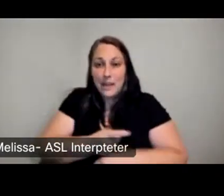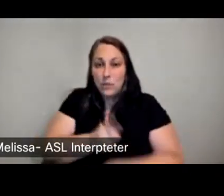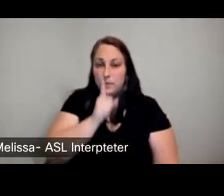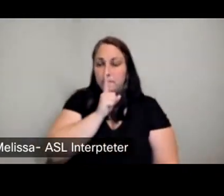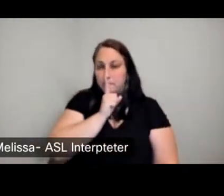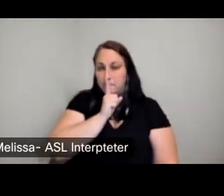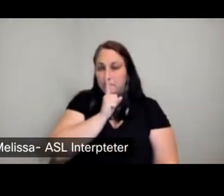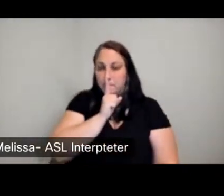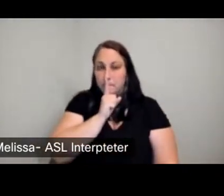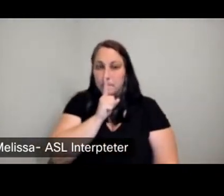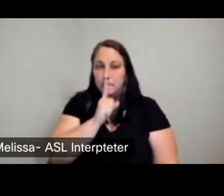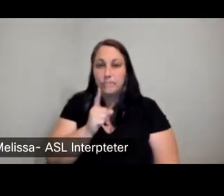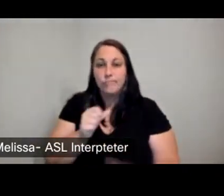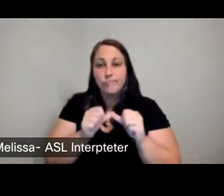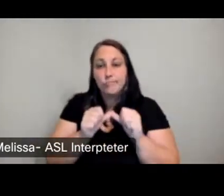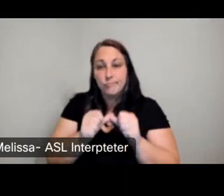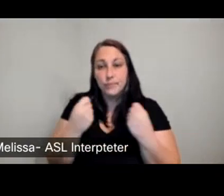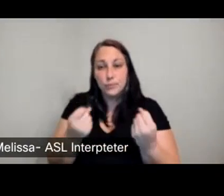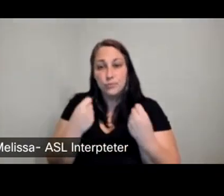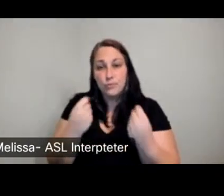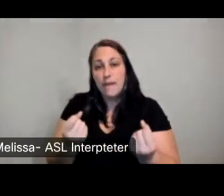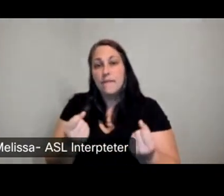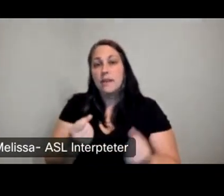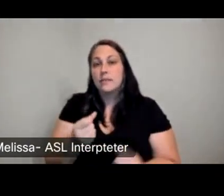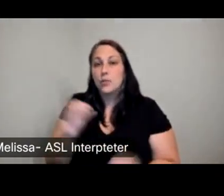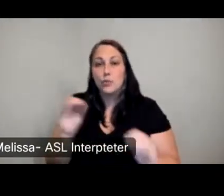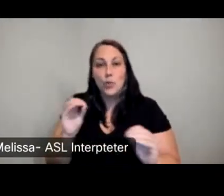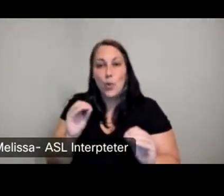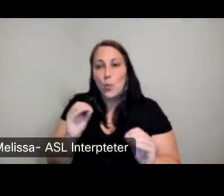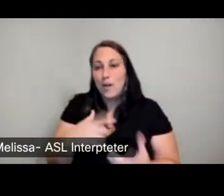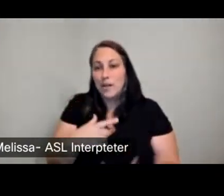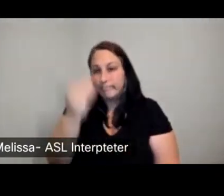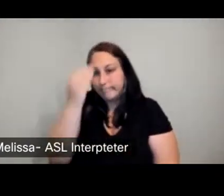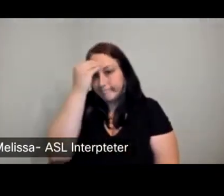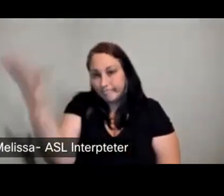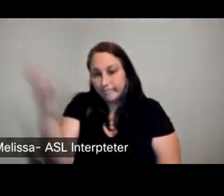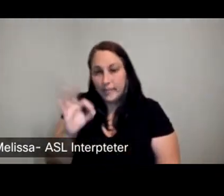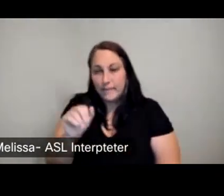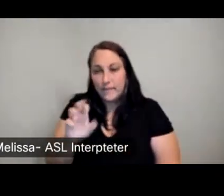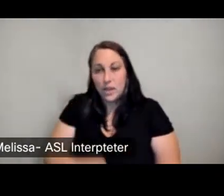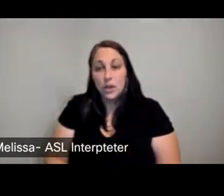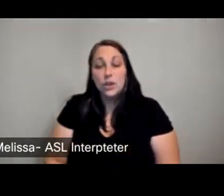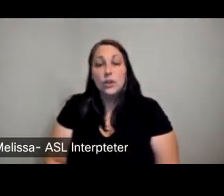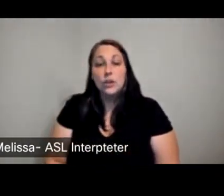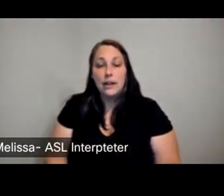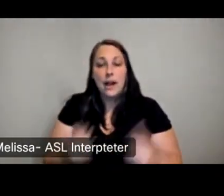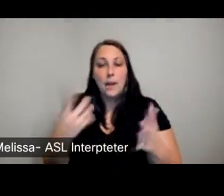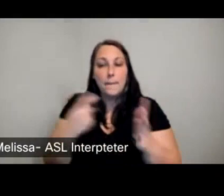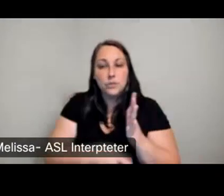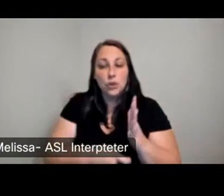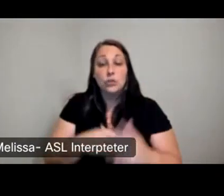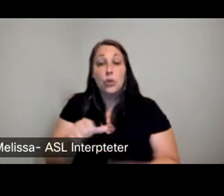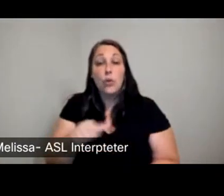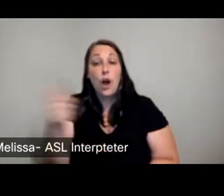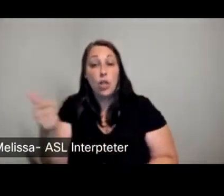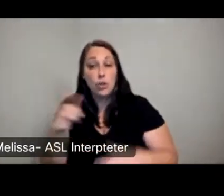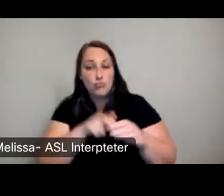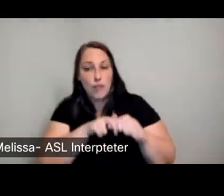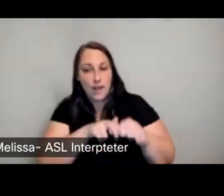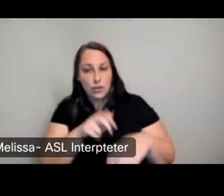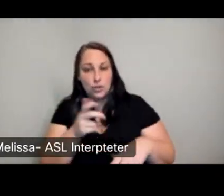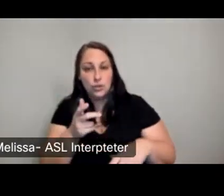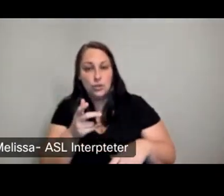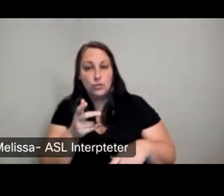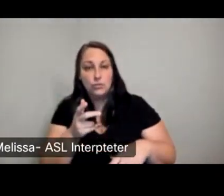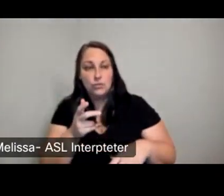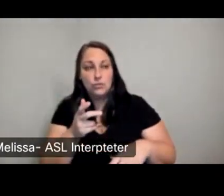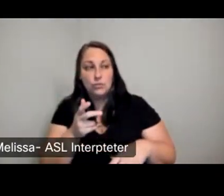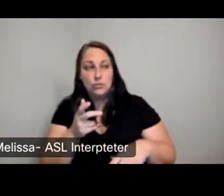so we keep driving the bus so but you you don't have any and so other writers see people 10 20